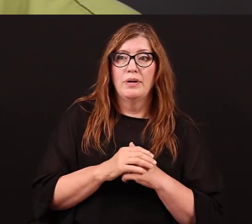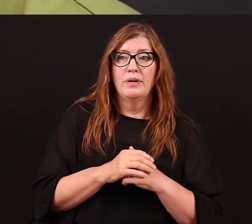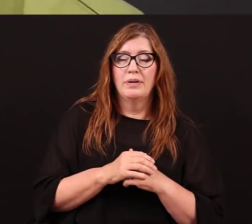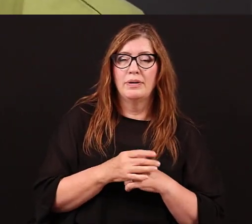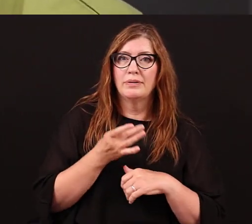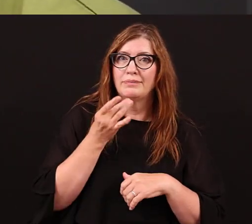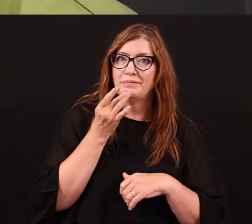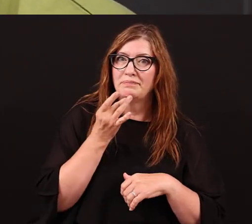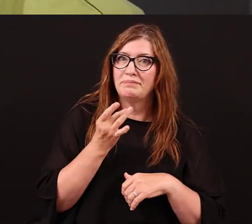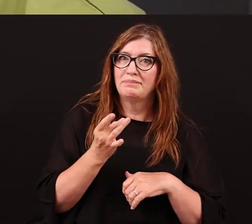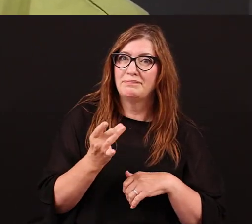Mm.